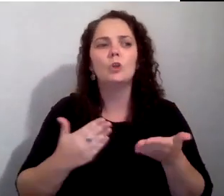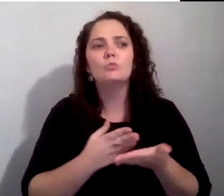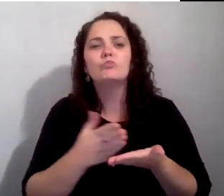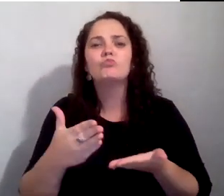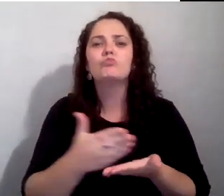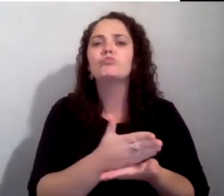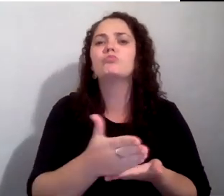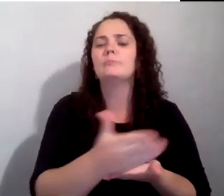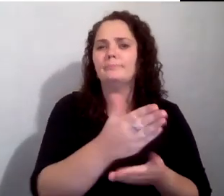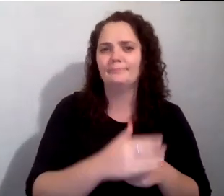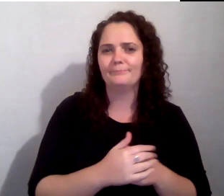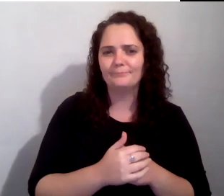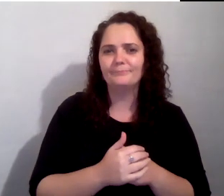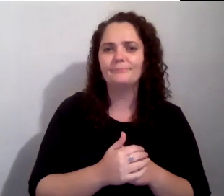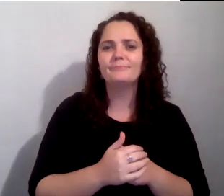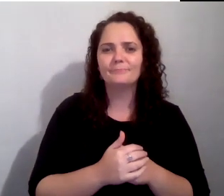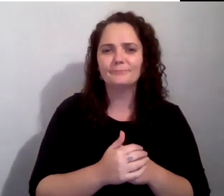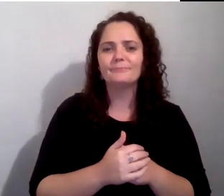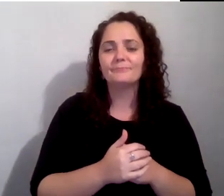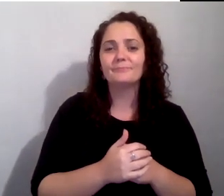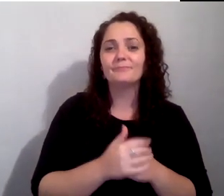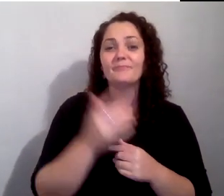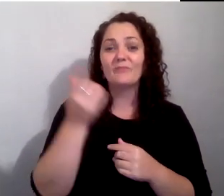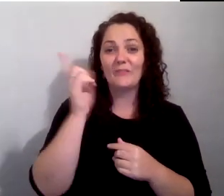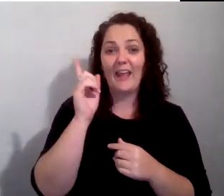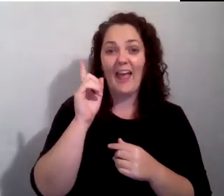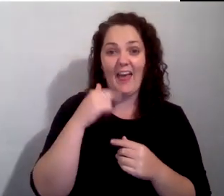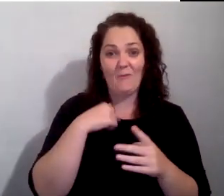today we're going to actually shift our focus from the